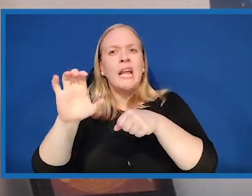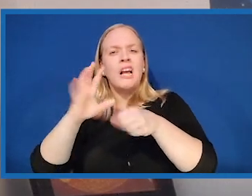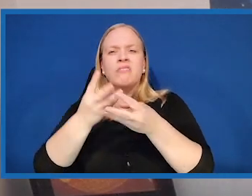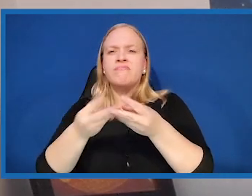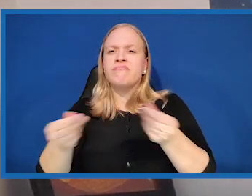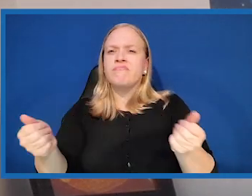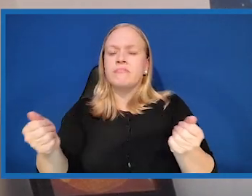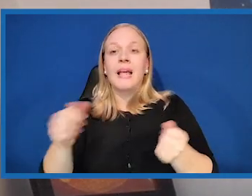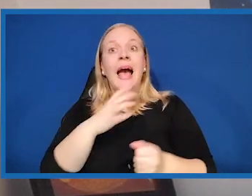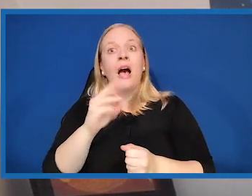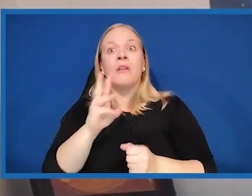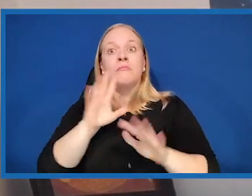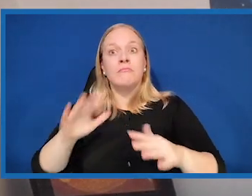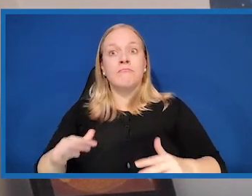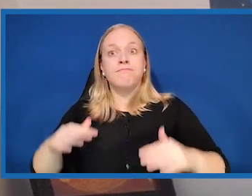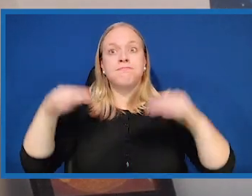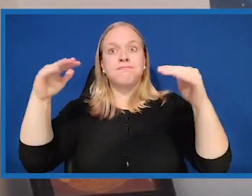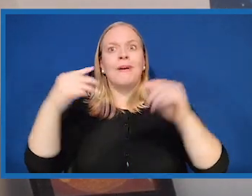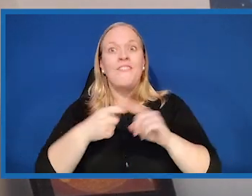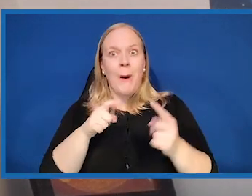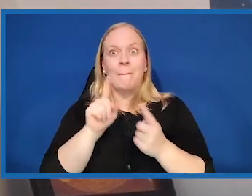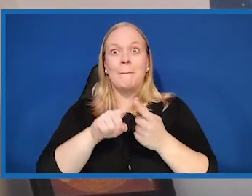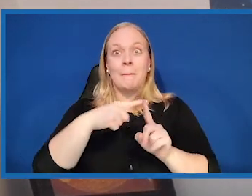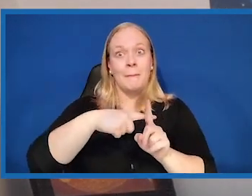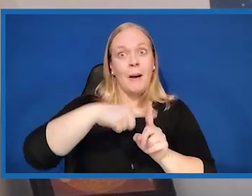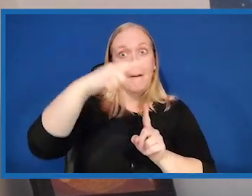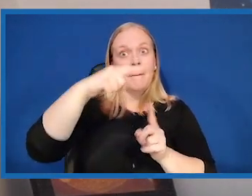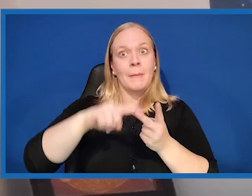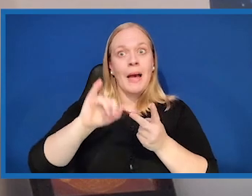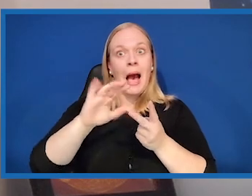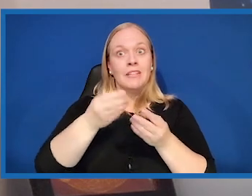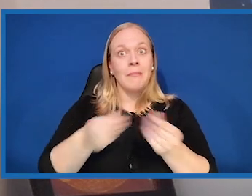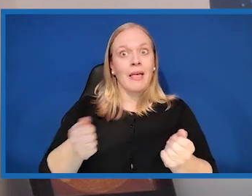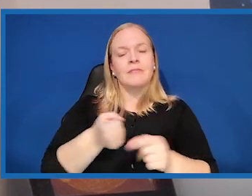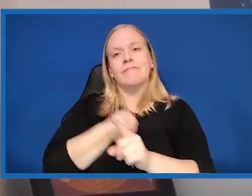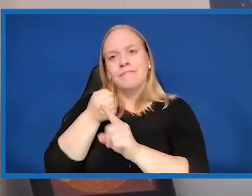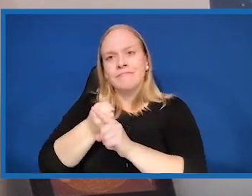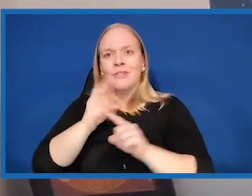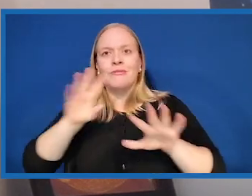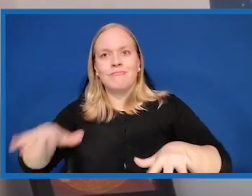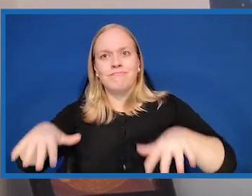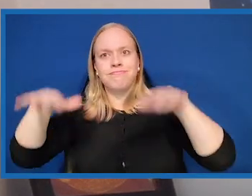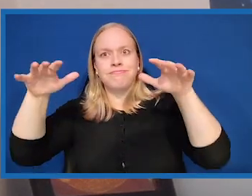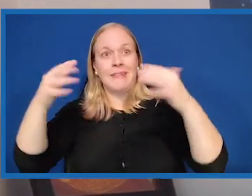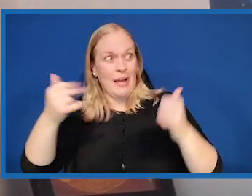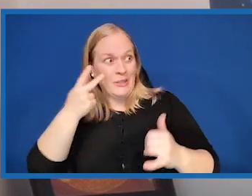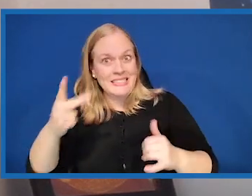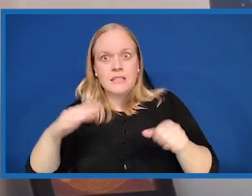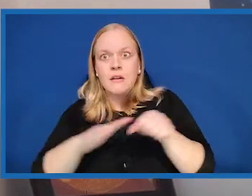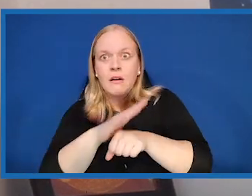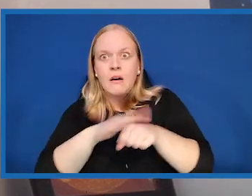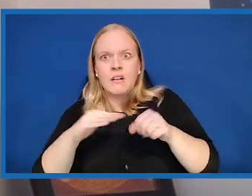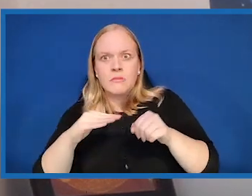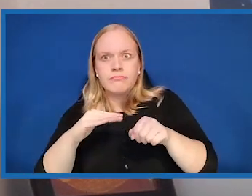THAT IS IMPACTED BY THESE TWO PROCESSES THAT I MENTIONED BEFORE THAT IS SEEN ALL AROUND THE COAST, ALL OVER THE OCEAN. AND ULTIMATELY WE HAVE